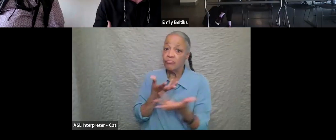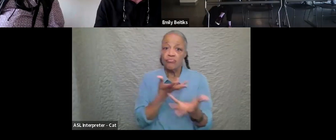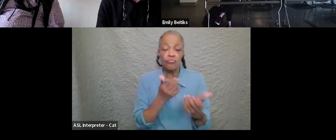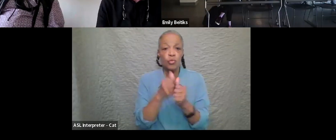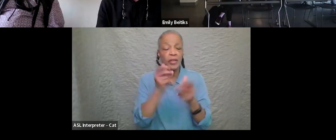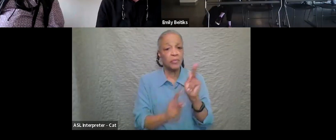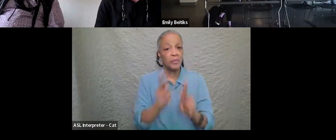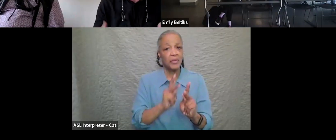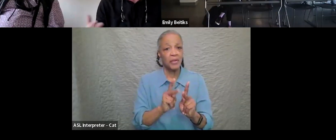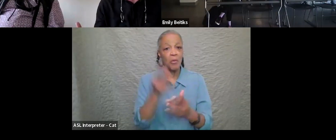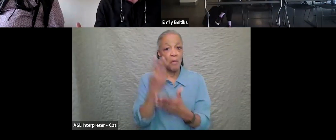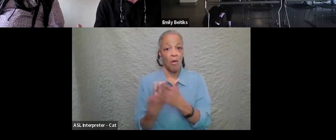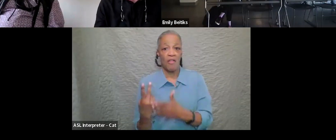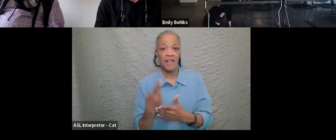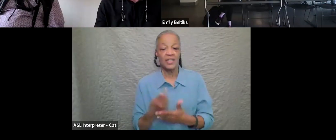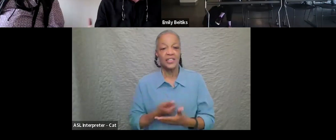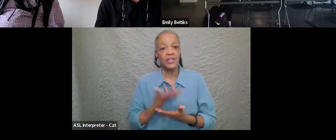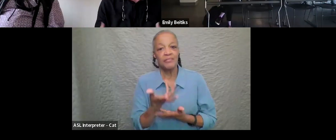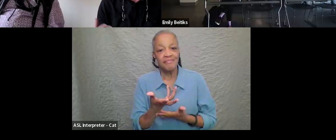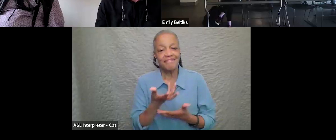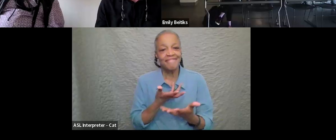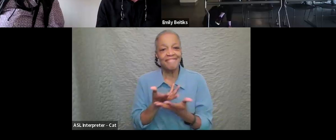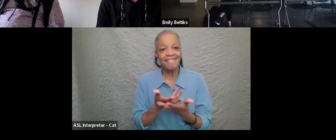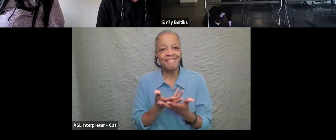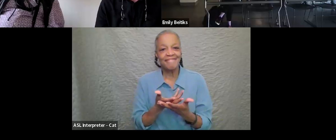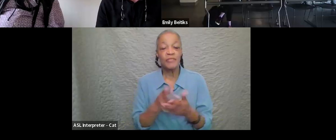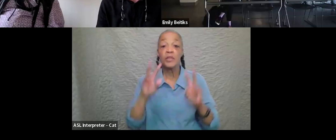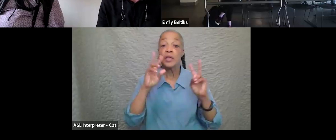The novelist Walker Percy has this phrase, "The community of the alienated."